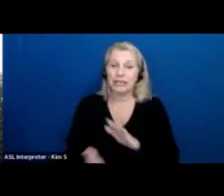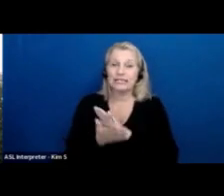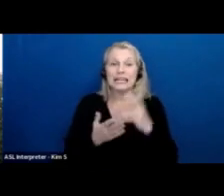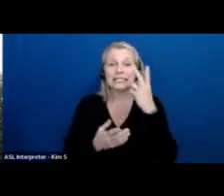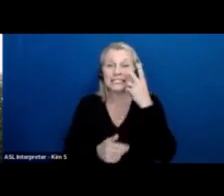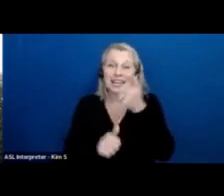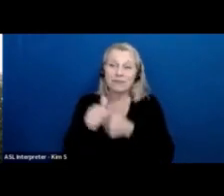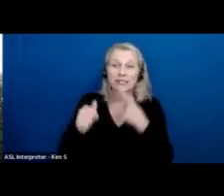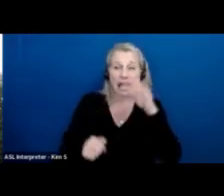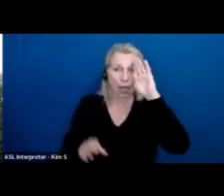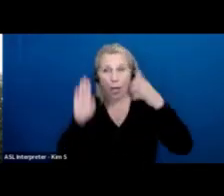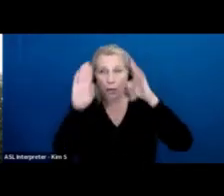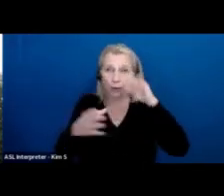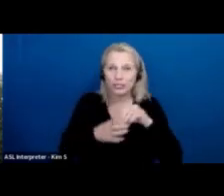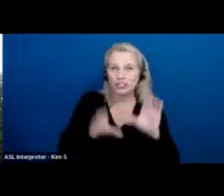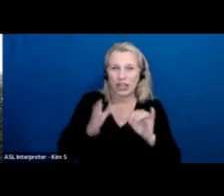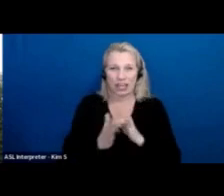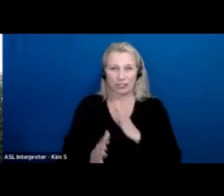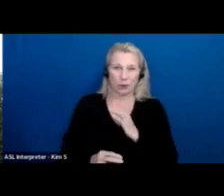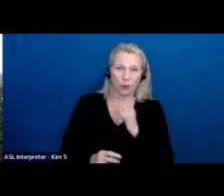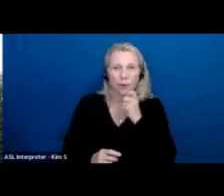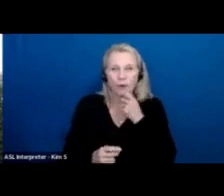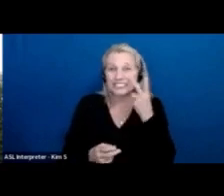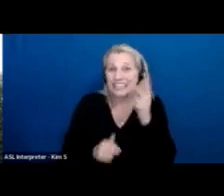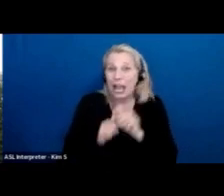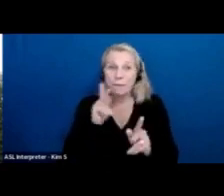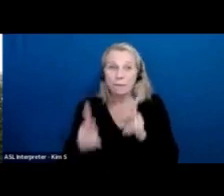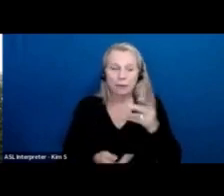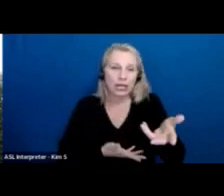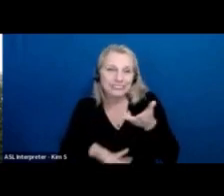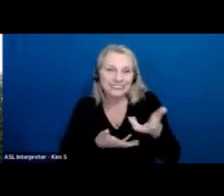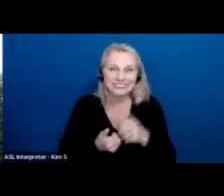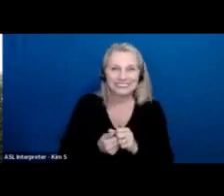well. Hey, it's cool to see how people are tuning in from all